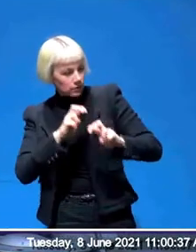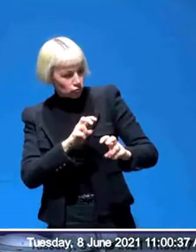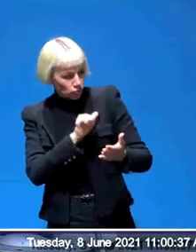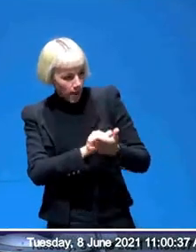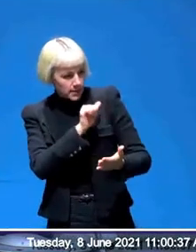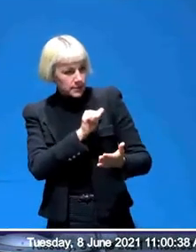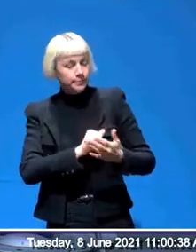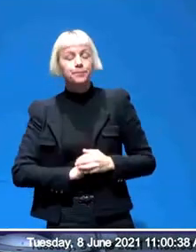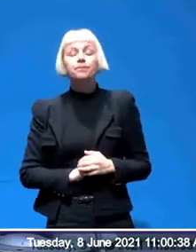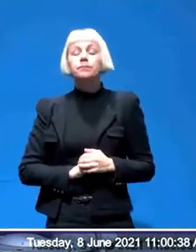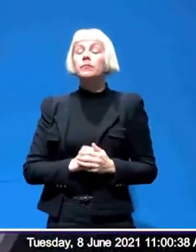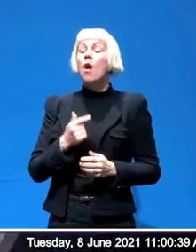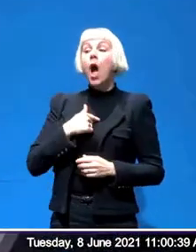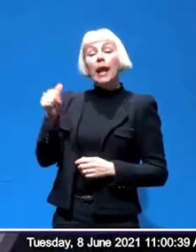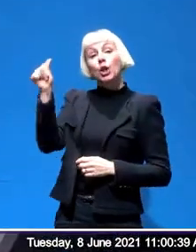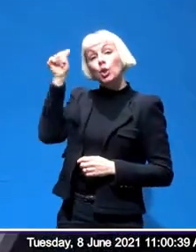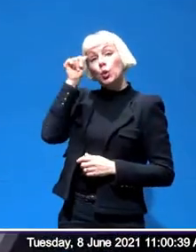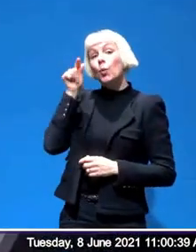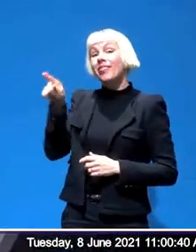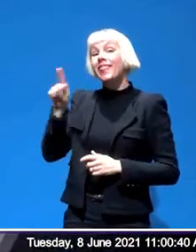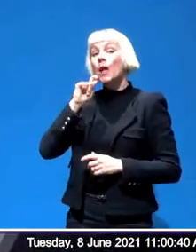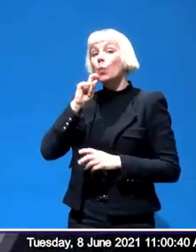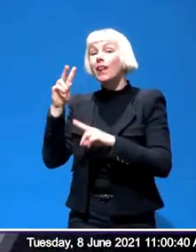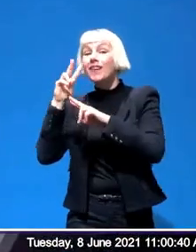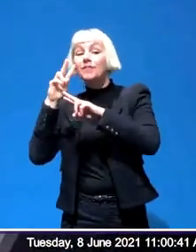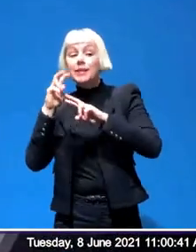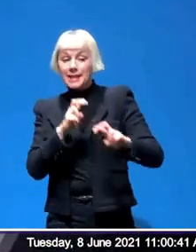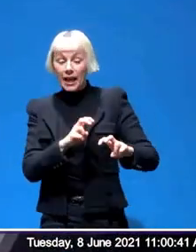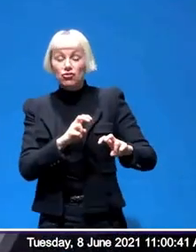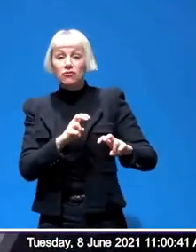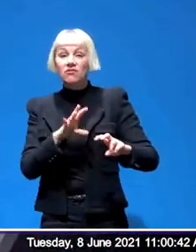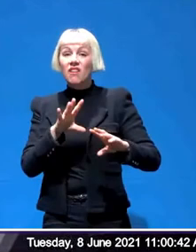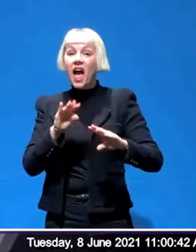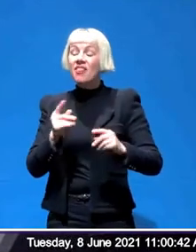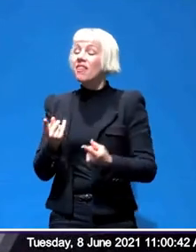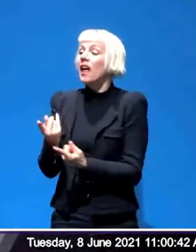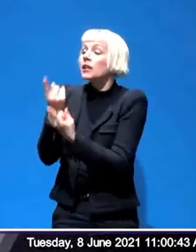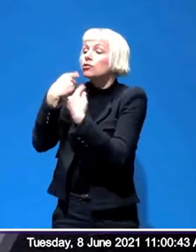I was aware that they would conduct an investigation and they did tell me that they wouldn't start their investigation